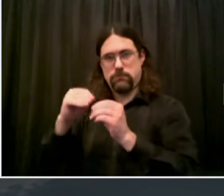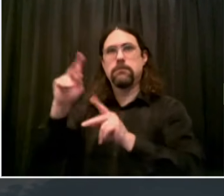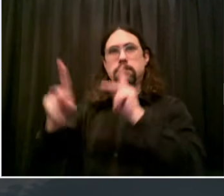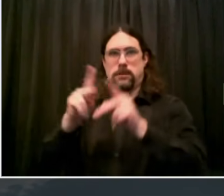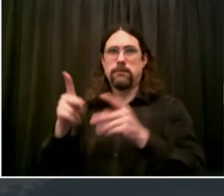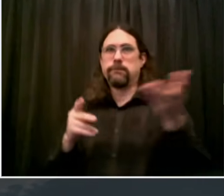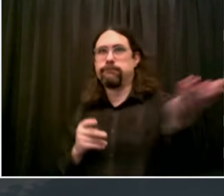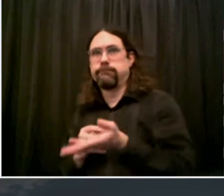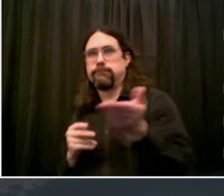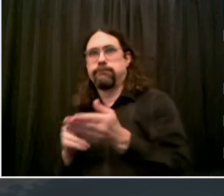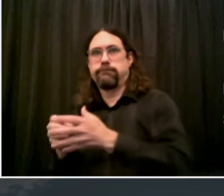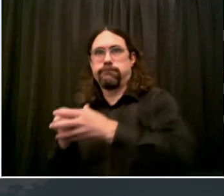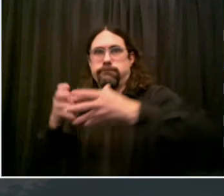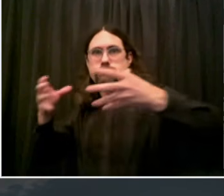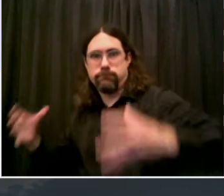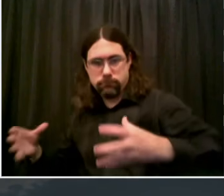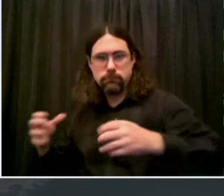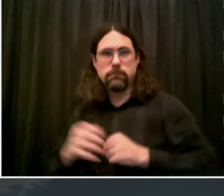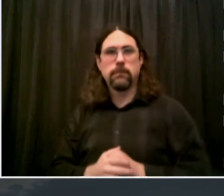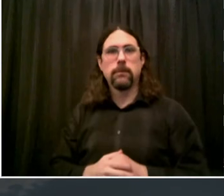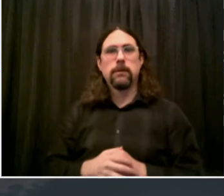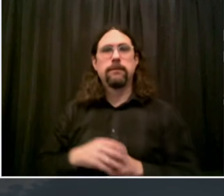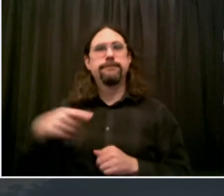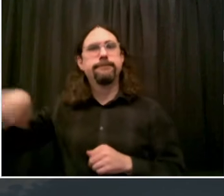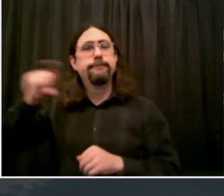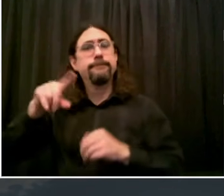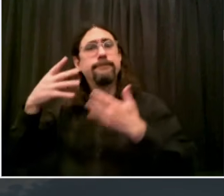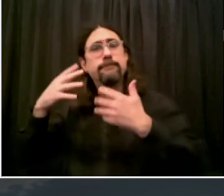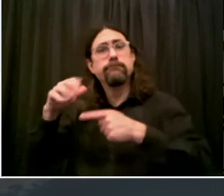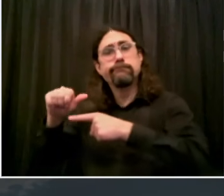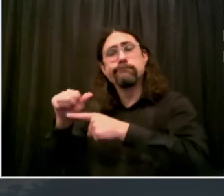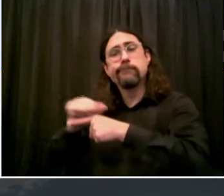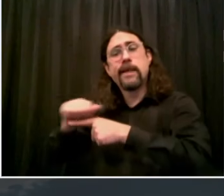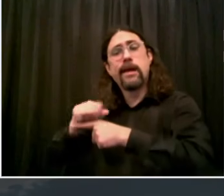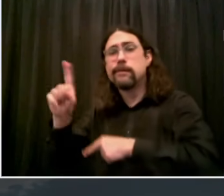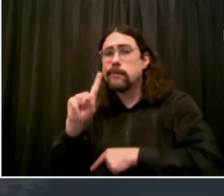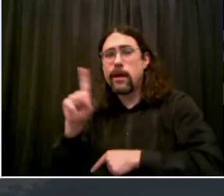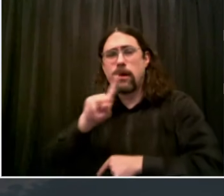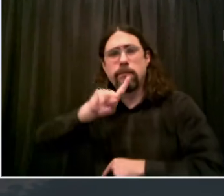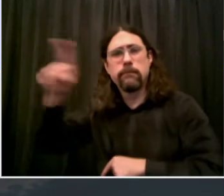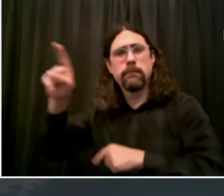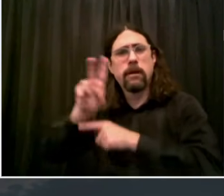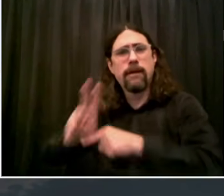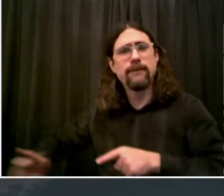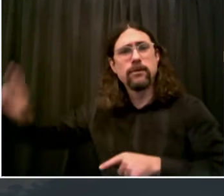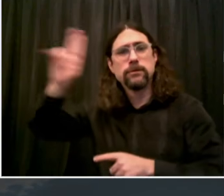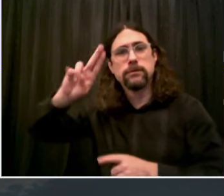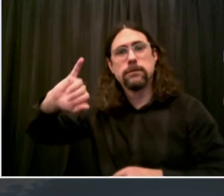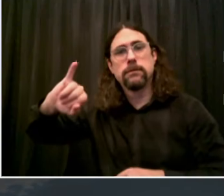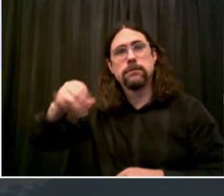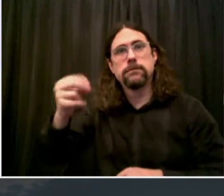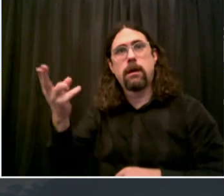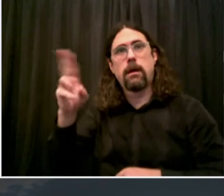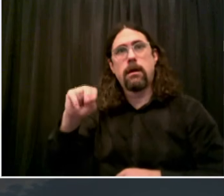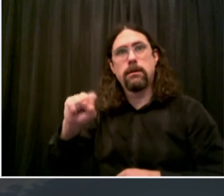STANDARD TRAIN AGAIN THANKS TO JOHNS HOPKINS UNIVERSITY AND BLOOMBERG PHILANTHROPIES